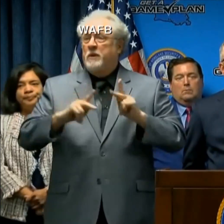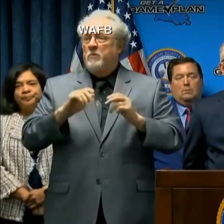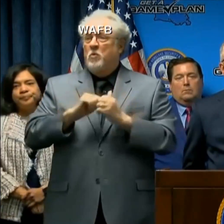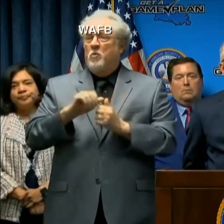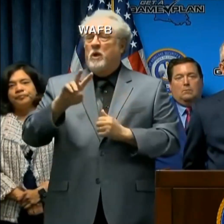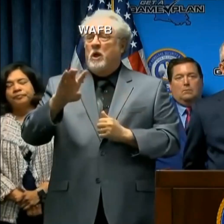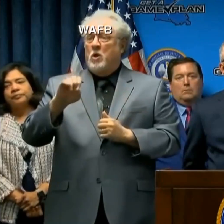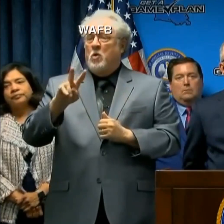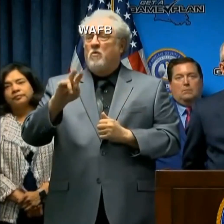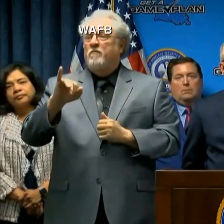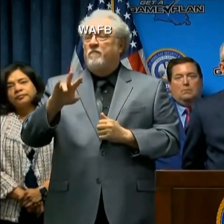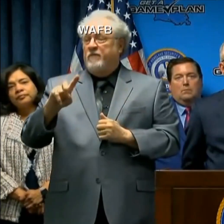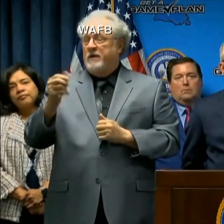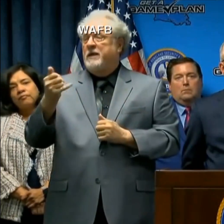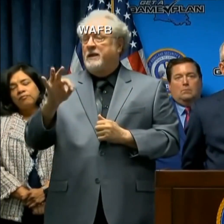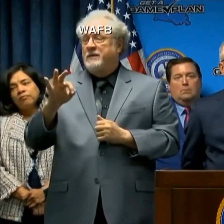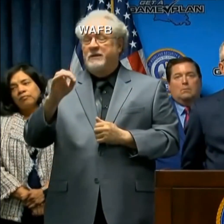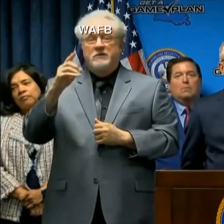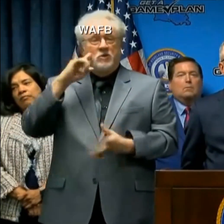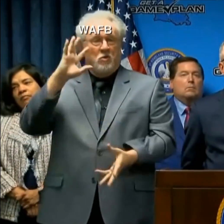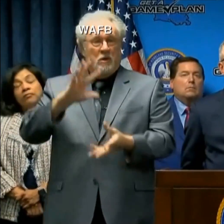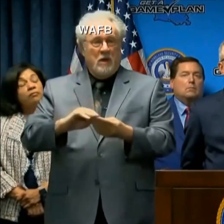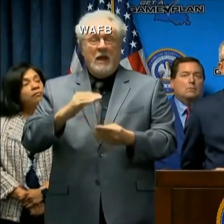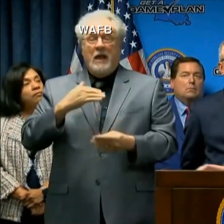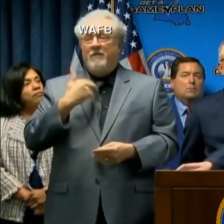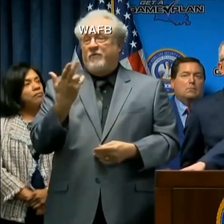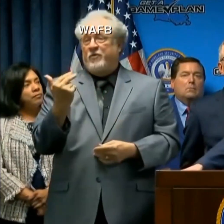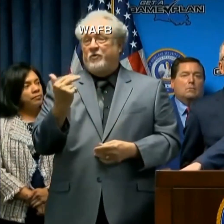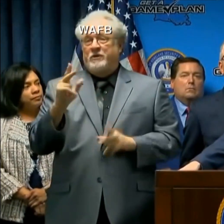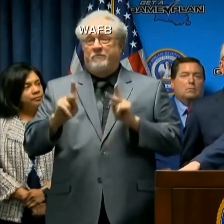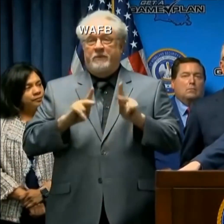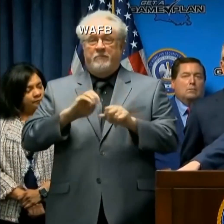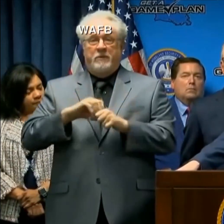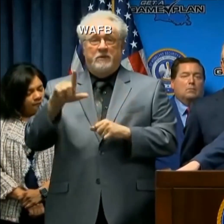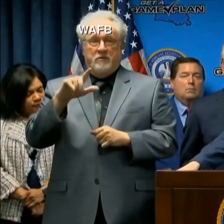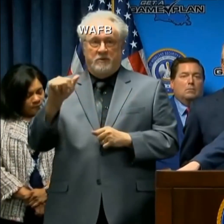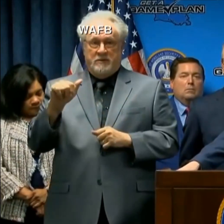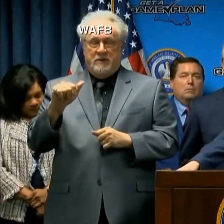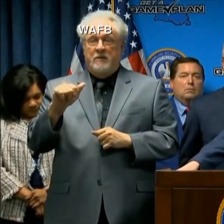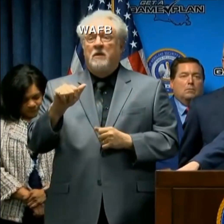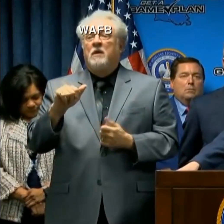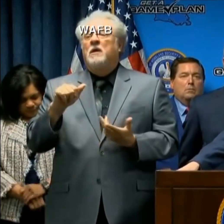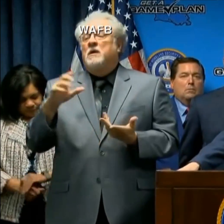19 for a total of 13 currently identified as presumptive positive cases